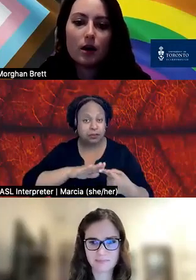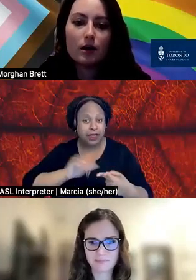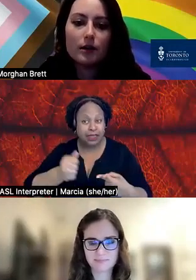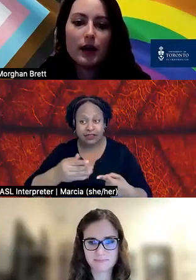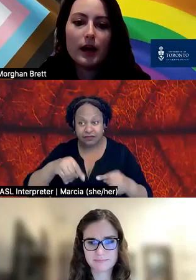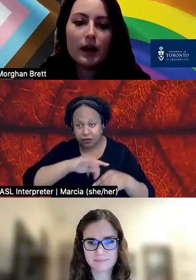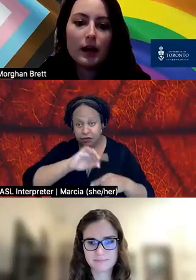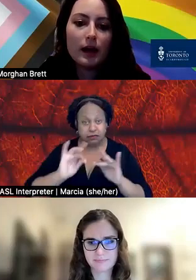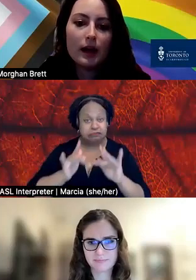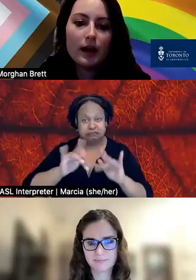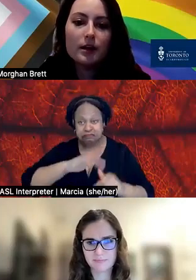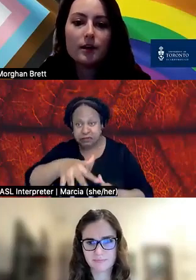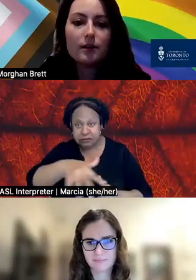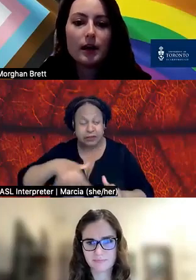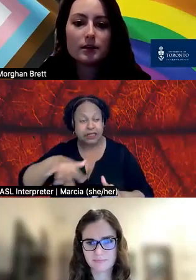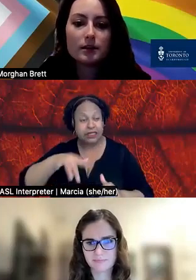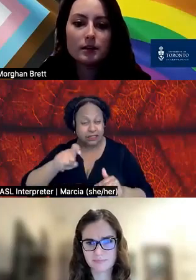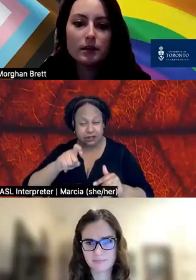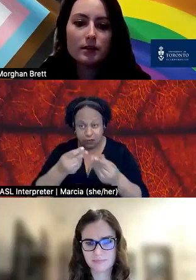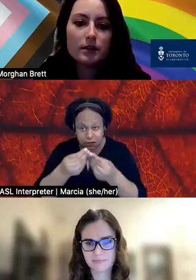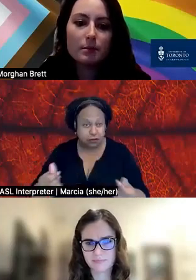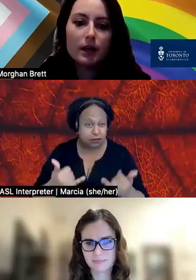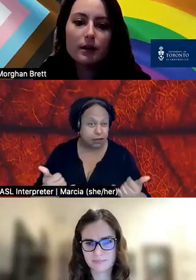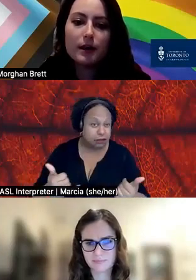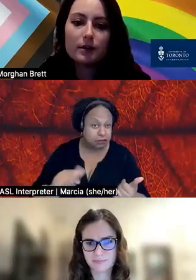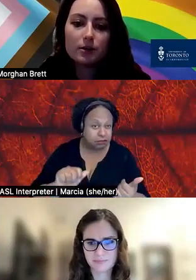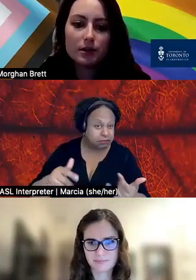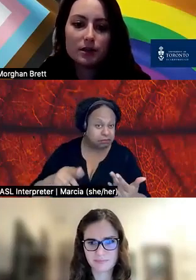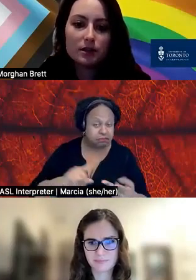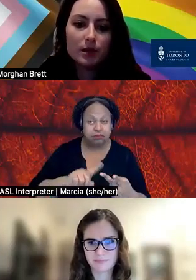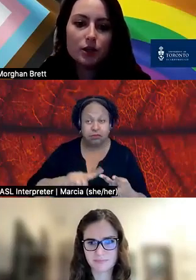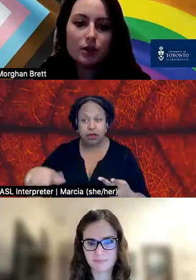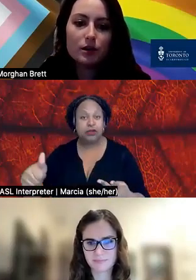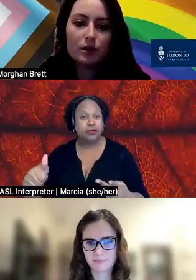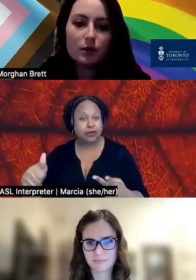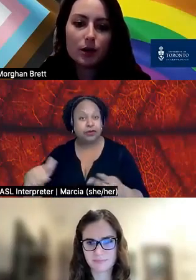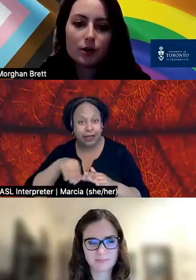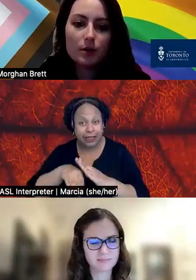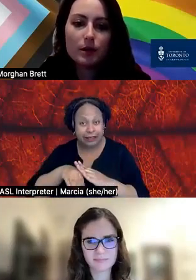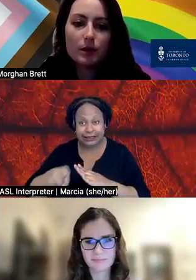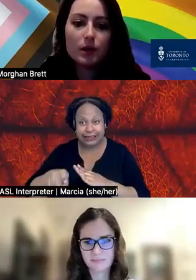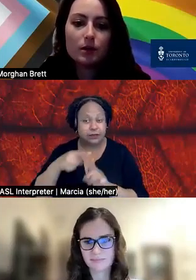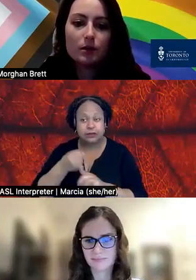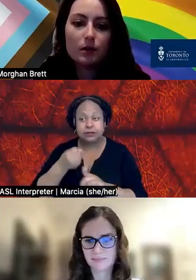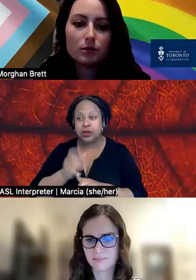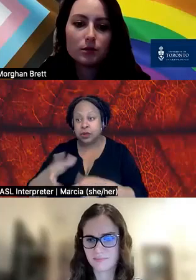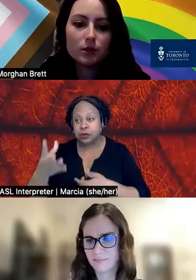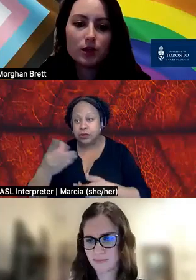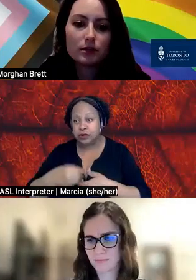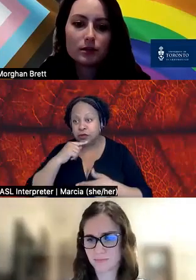Are there any other access needs that might affect your participation in the workshop that we could also address?